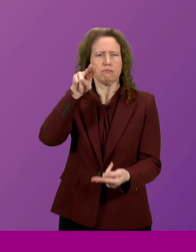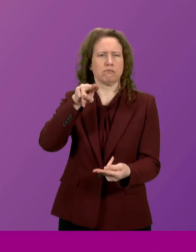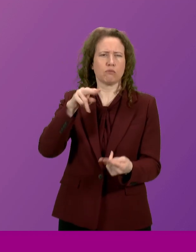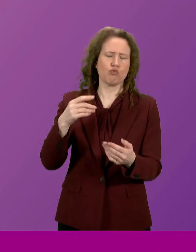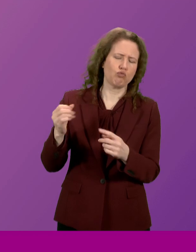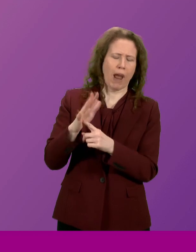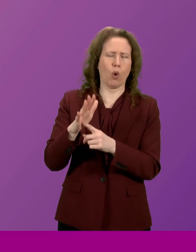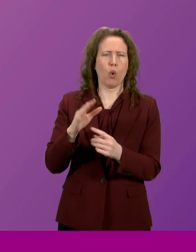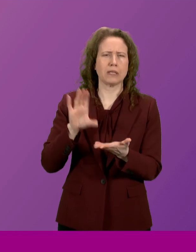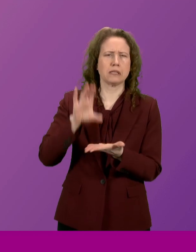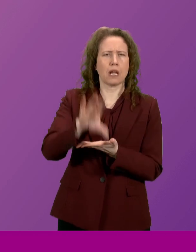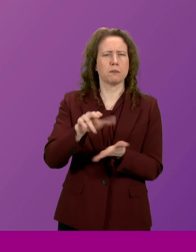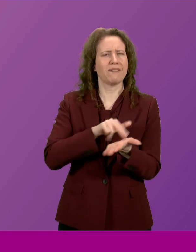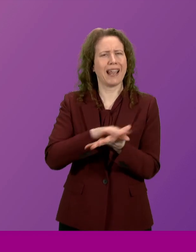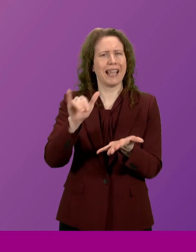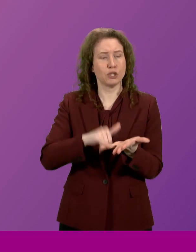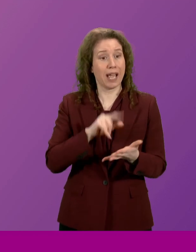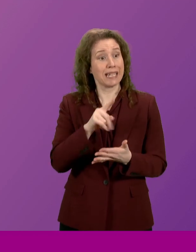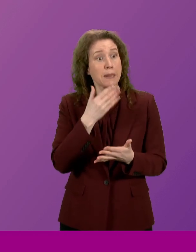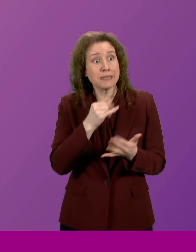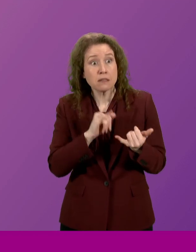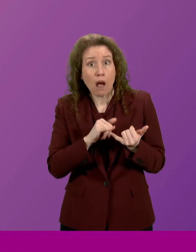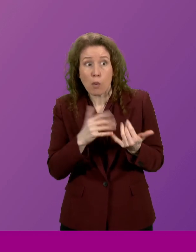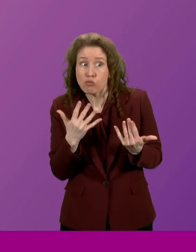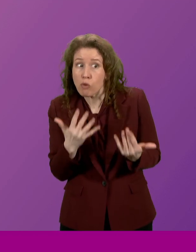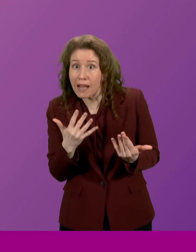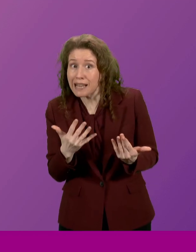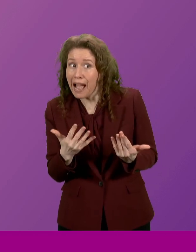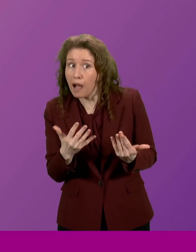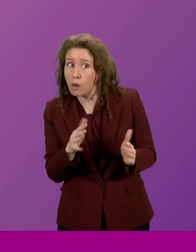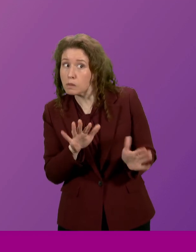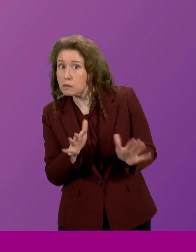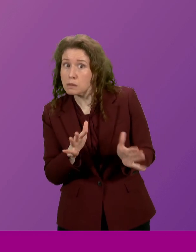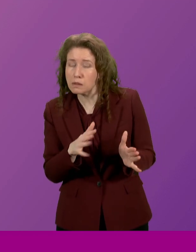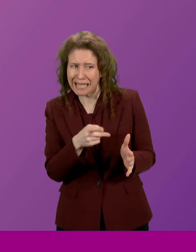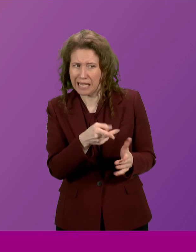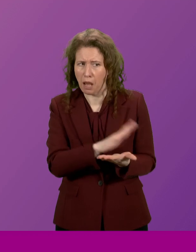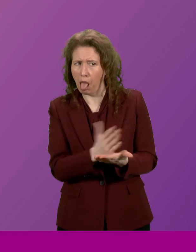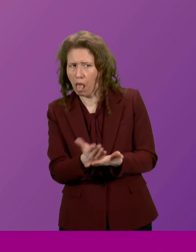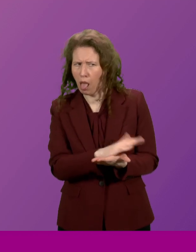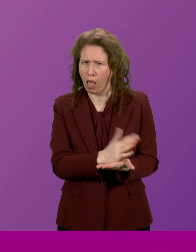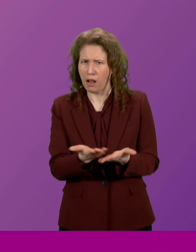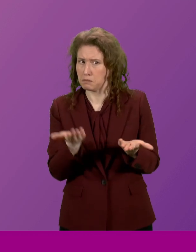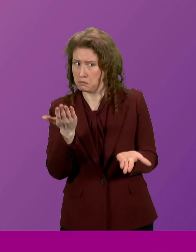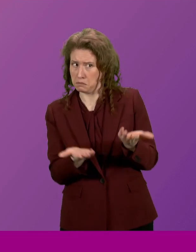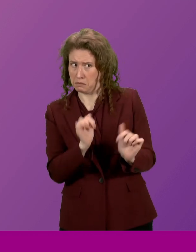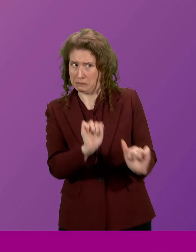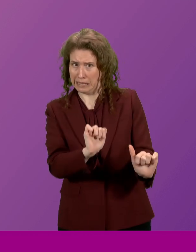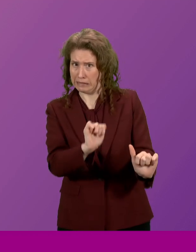health service. As things stand, Mr Sarwar is not proposing to support the budget on Tuesday, but we have seen the rate at which he is flip-flopping on his positions on a daily basis.